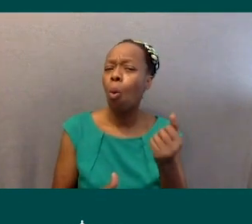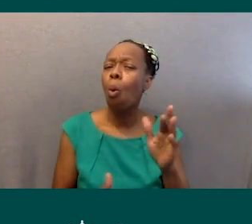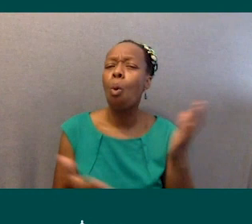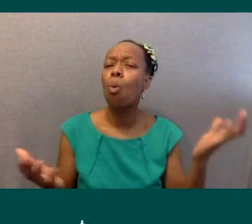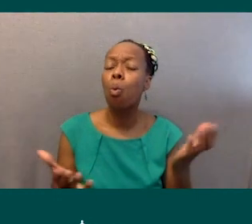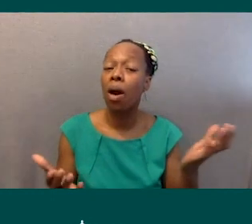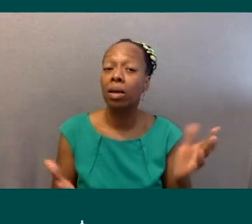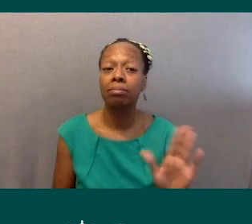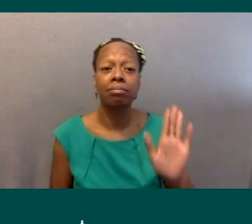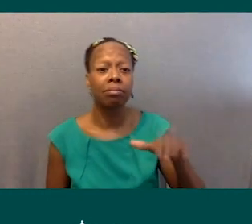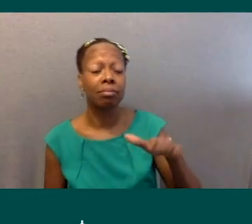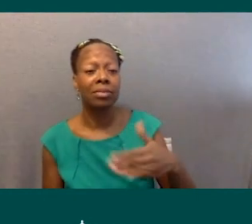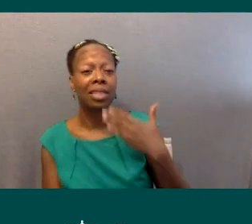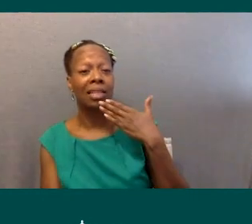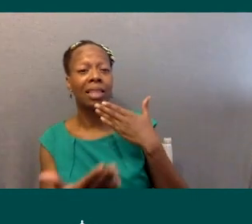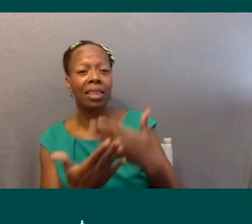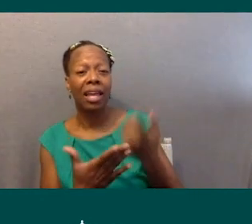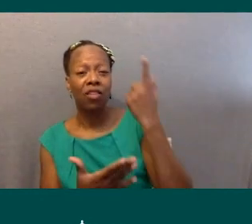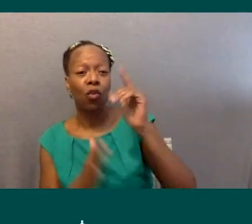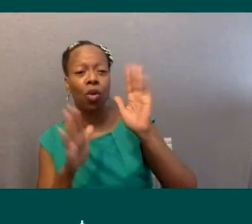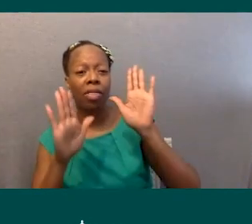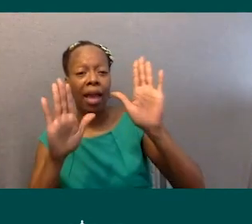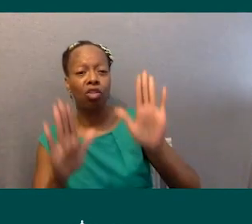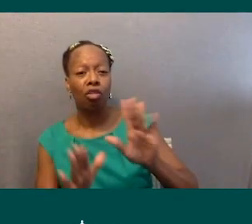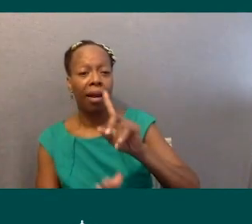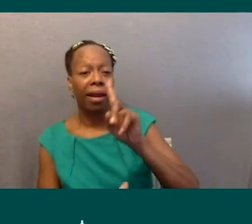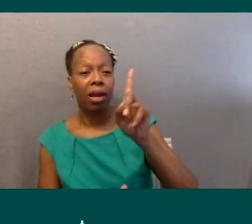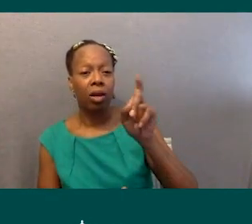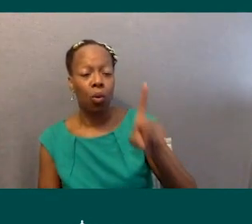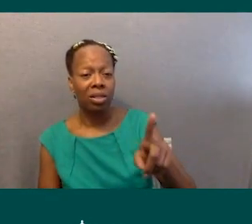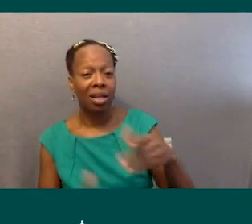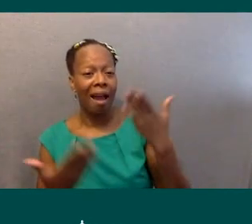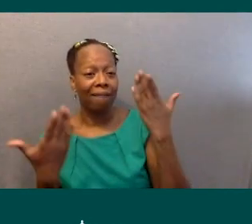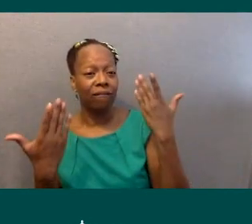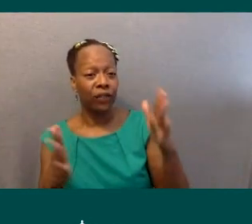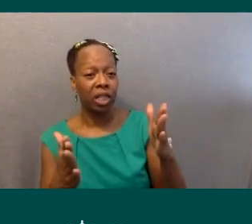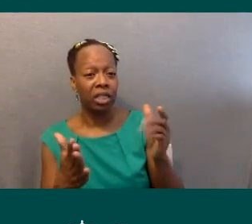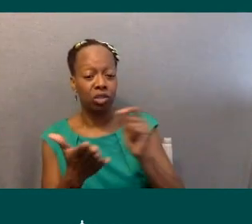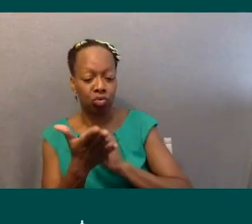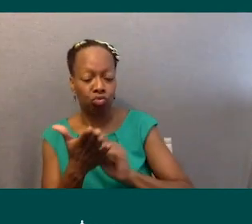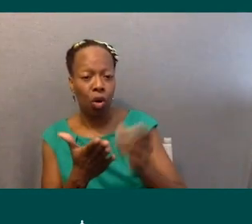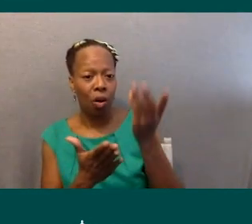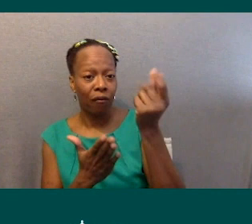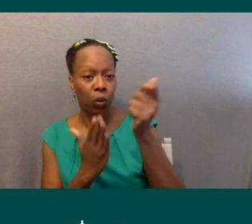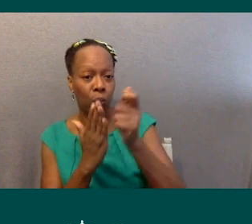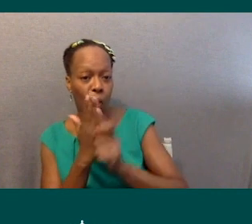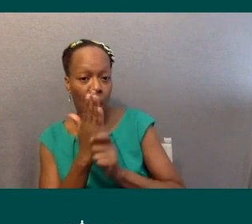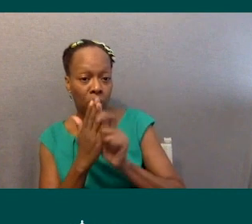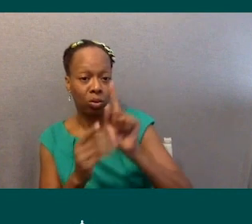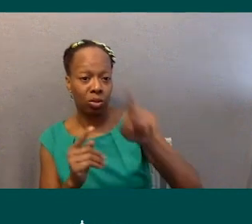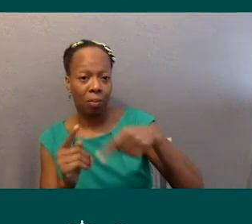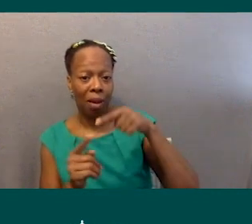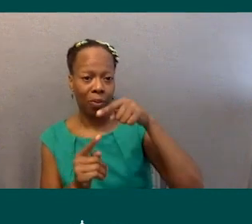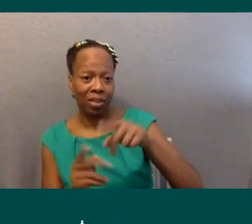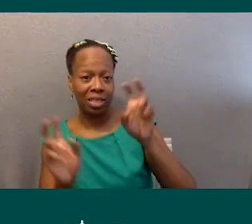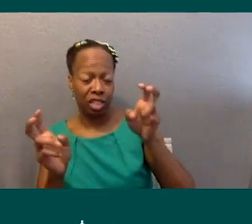I wrote a couple of articles on this one, so to me, unless patient really developed the antibody